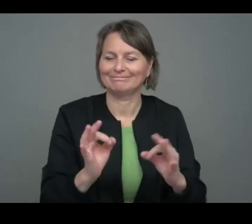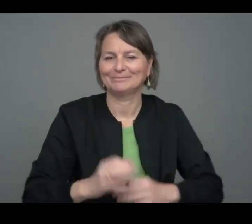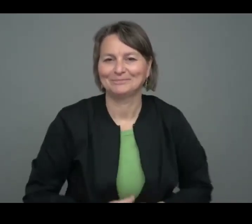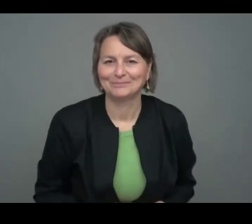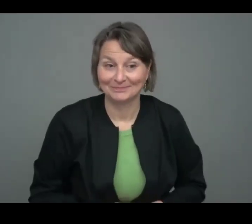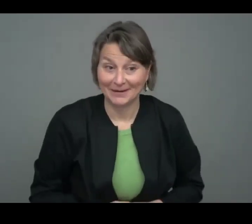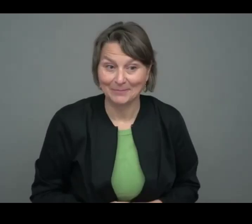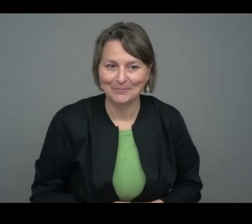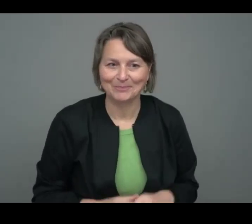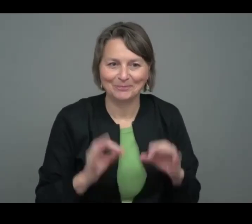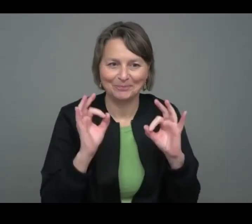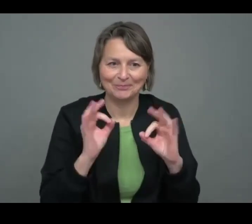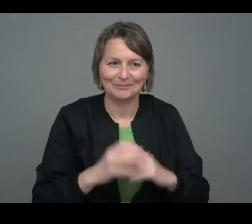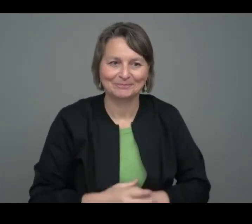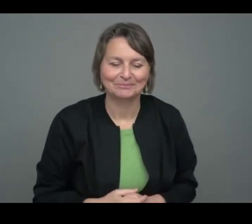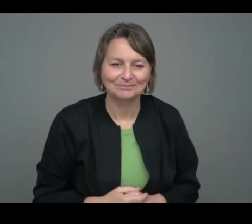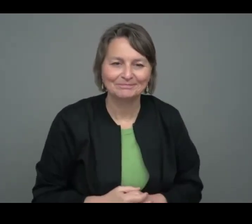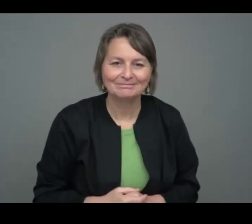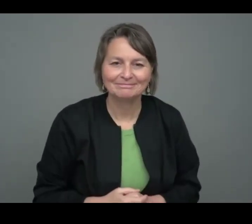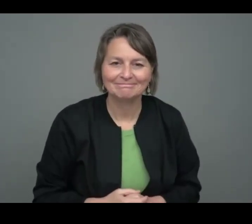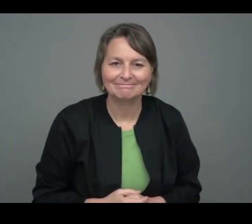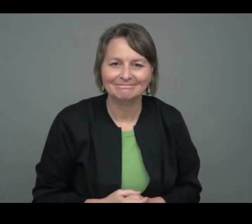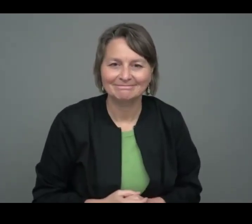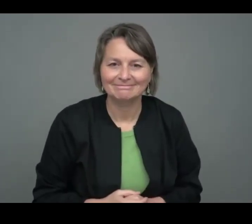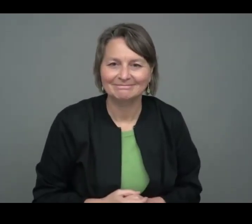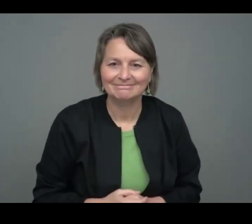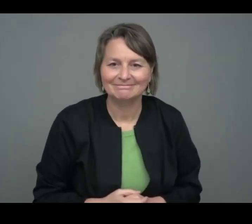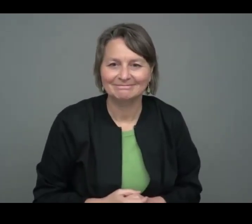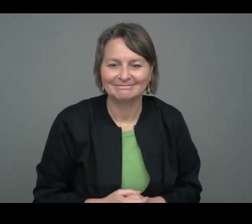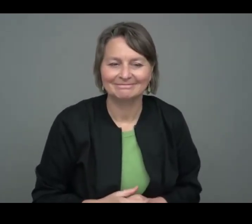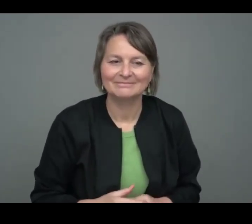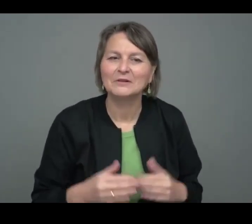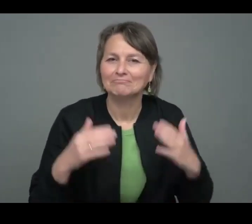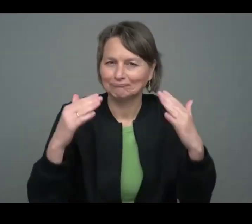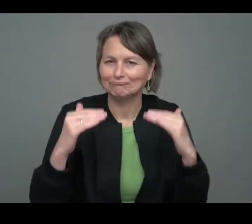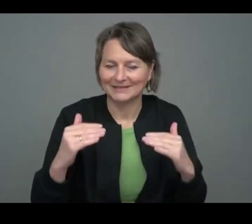and find the best way to serve our deaf clients.